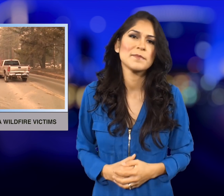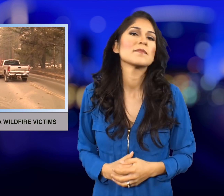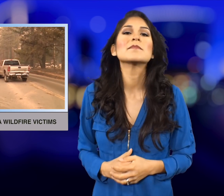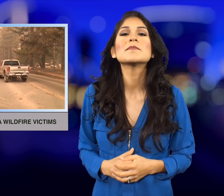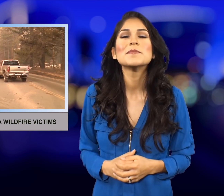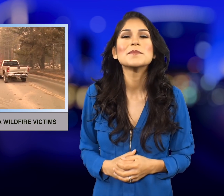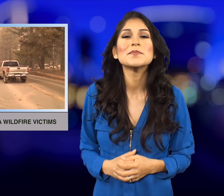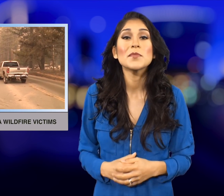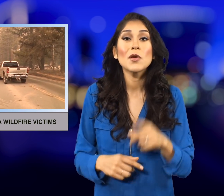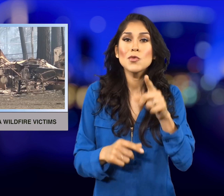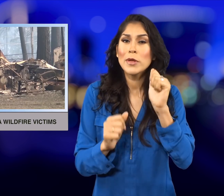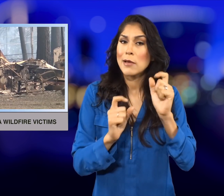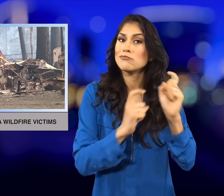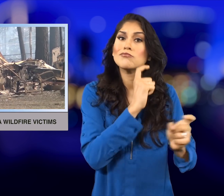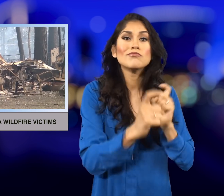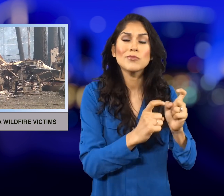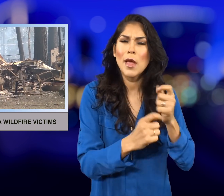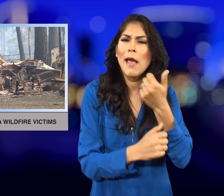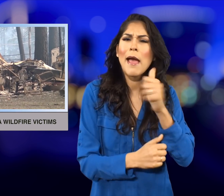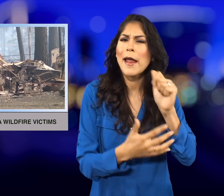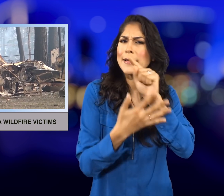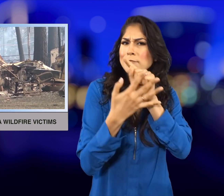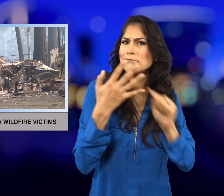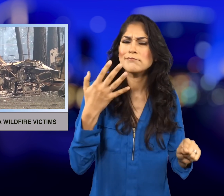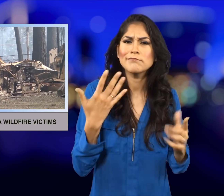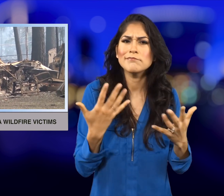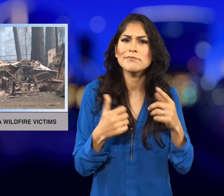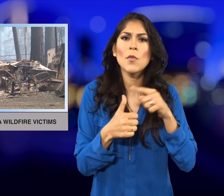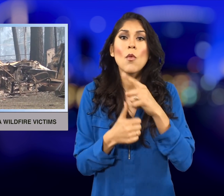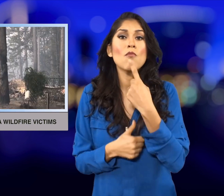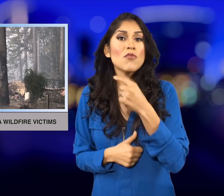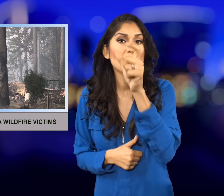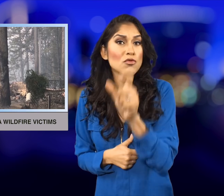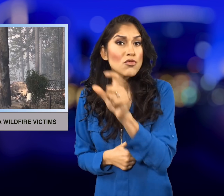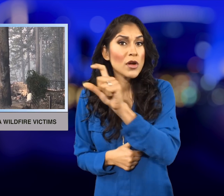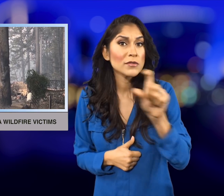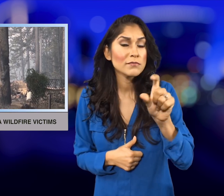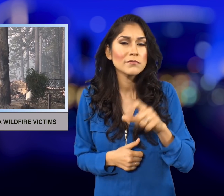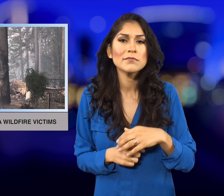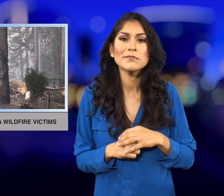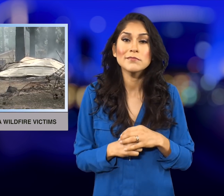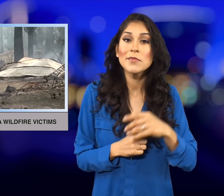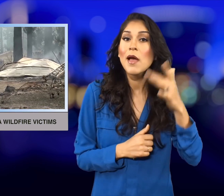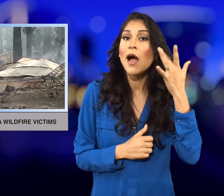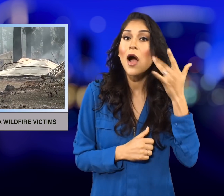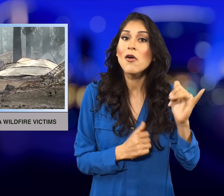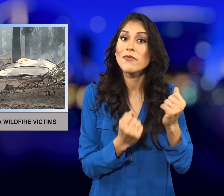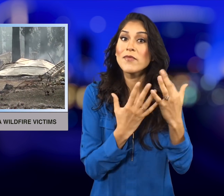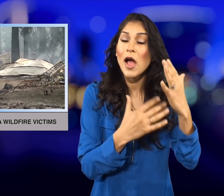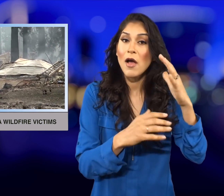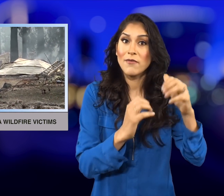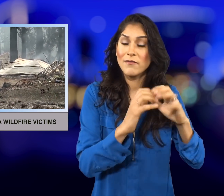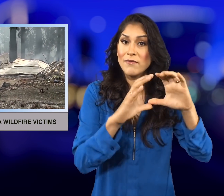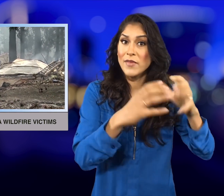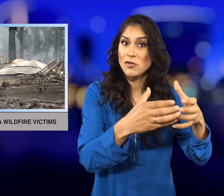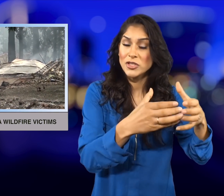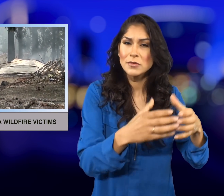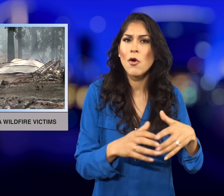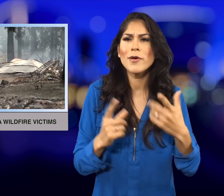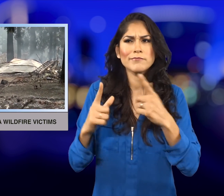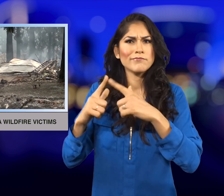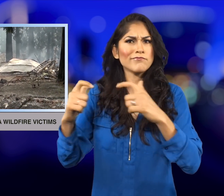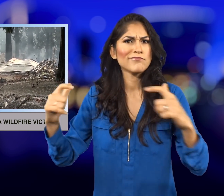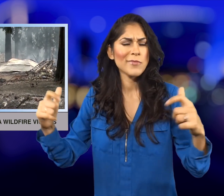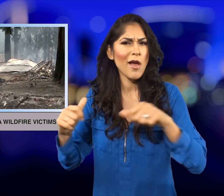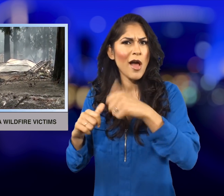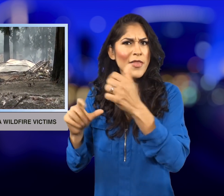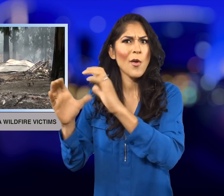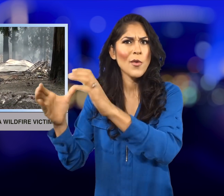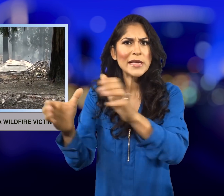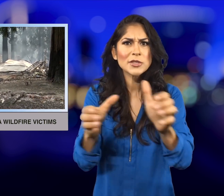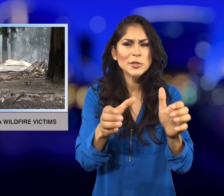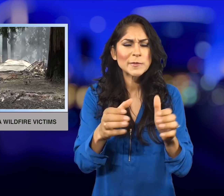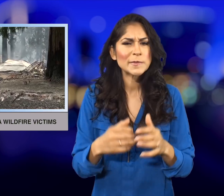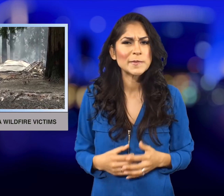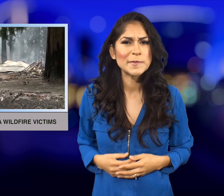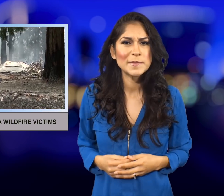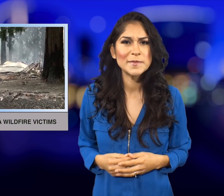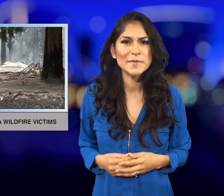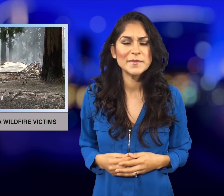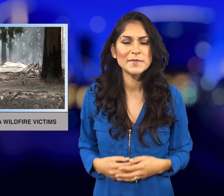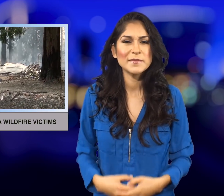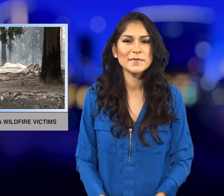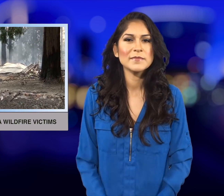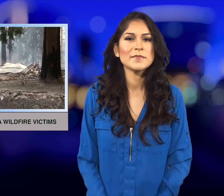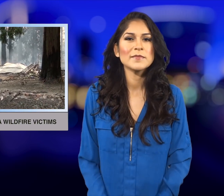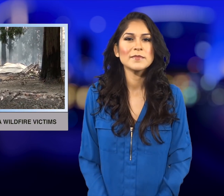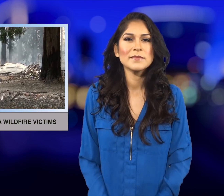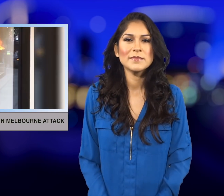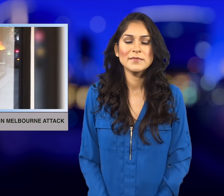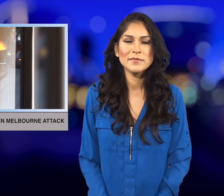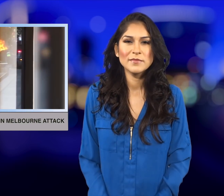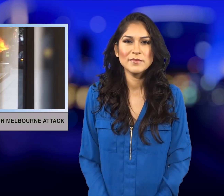You can donate to the Red Cross, the California Fire Foundation and various other organizations.